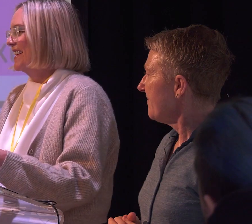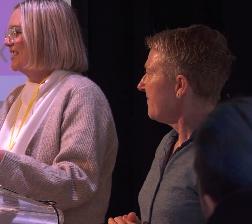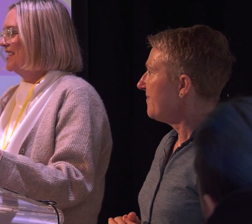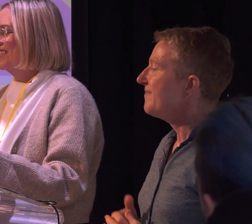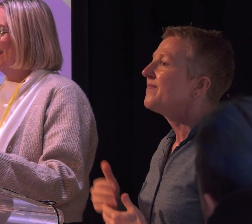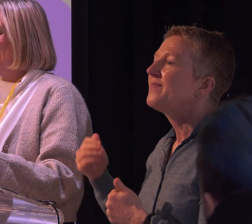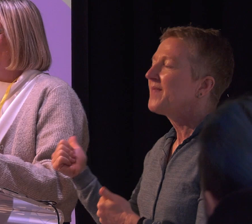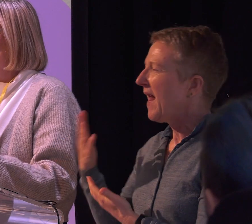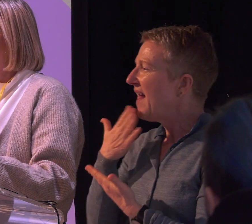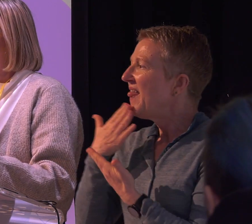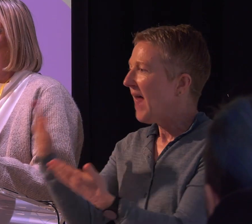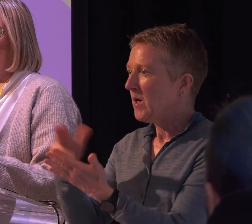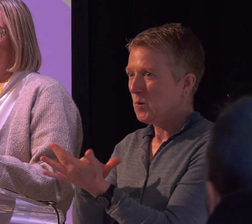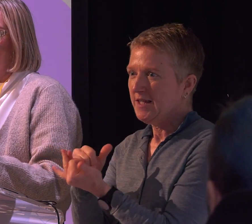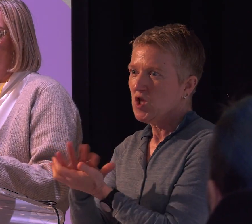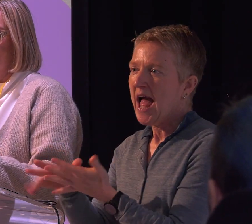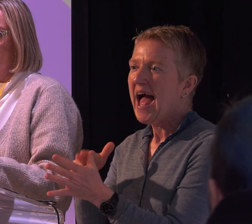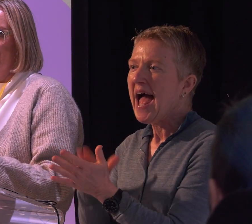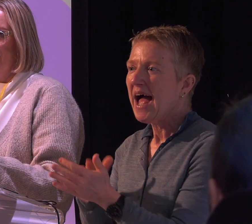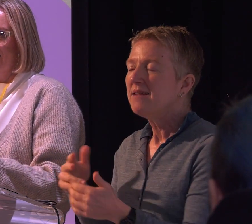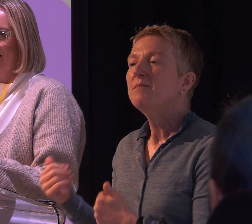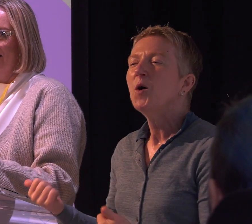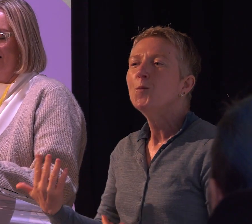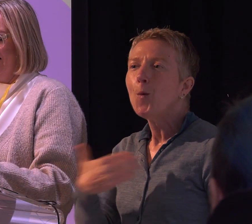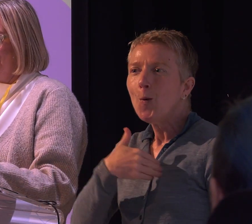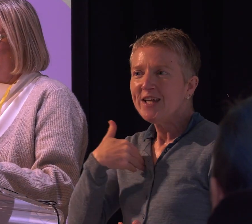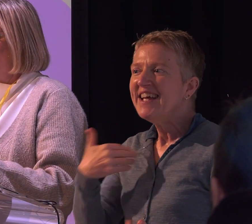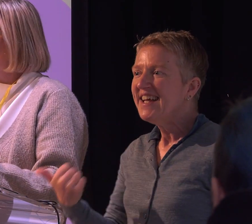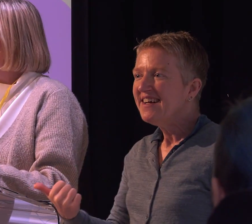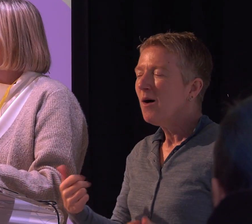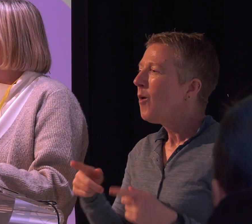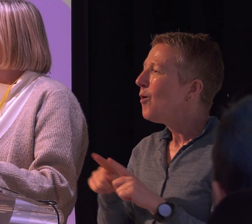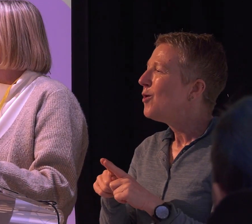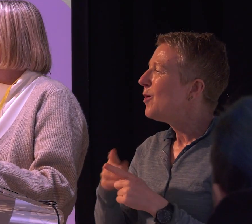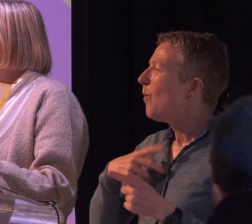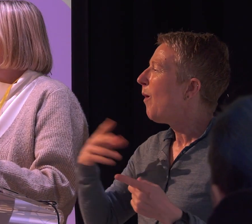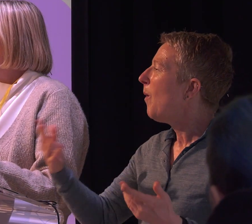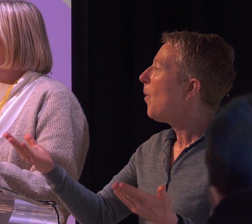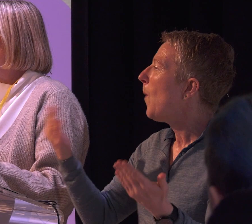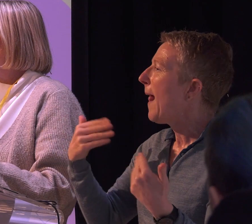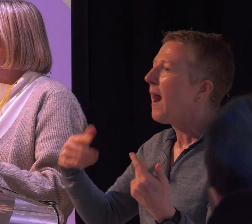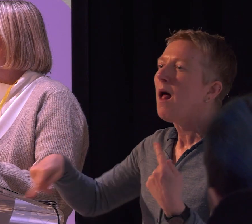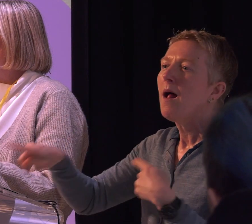Thank you Nishan. And good morning everyone. I'd also like to add a very warm welcome to everyone here this morning.